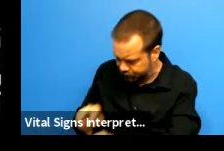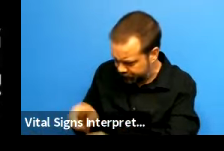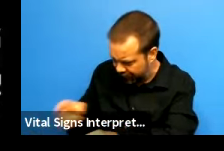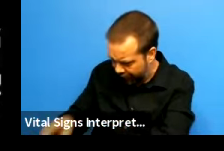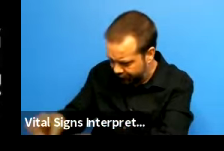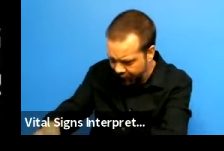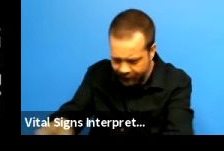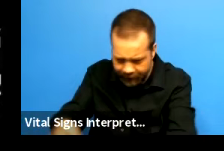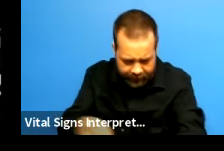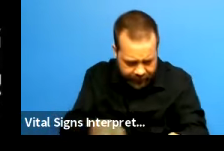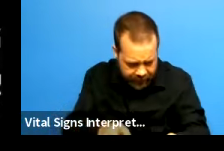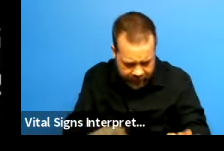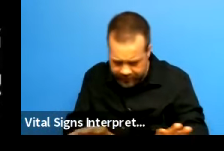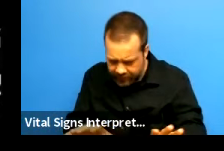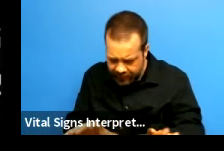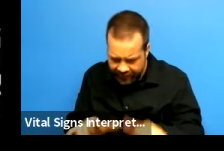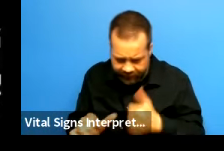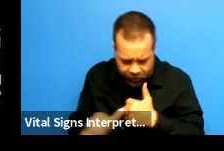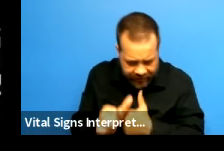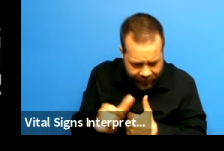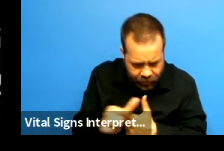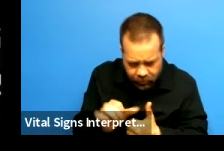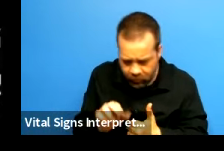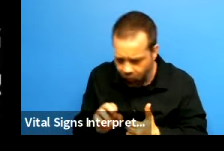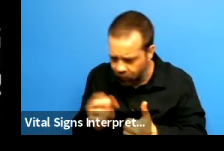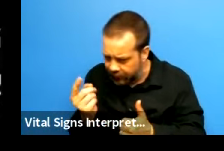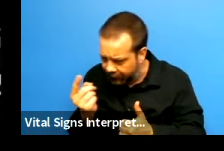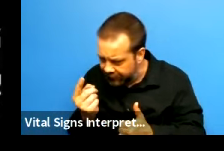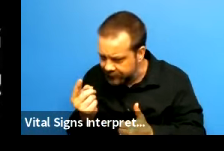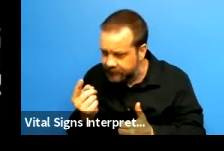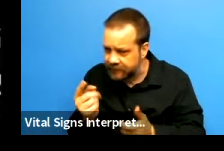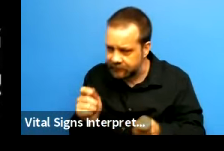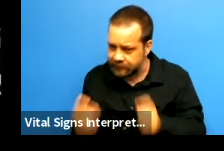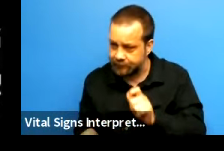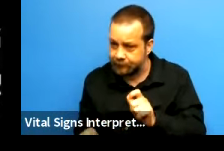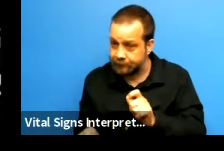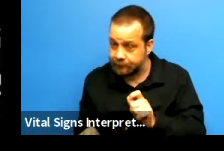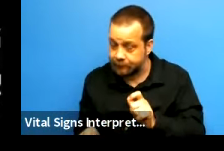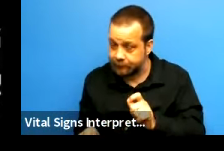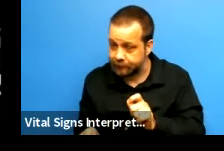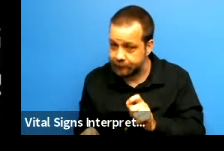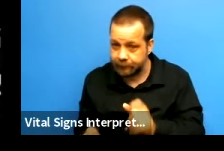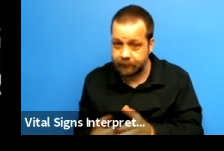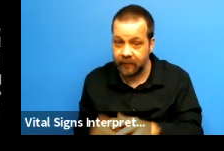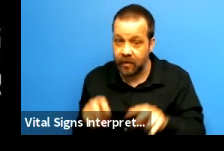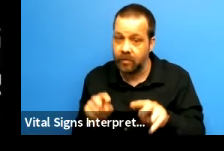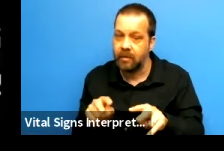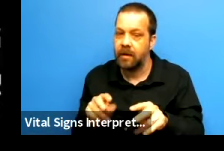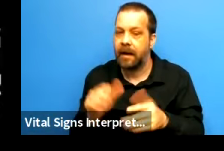for each day. It's important to minimize sharing of spaces and tools